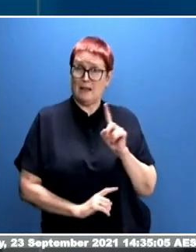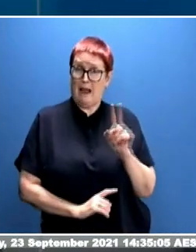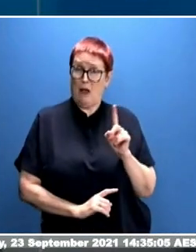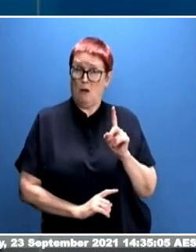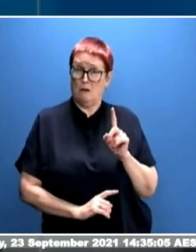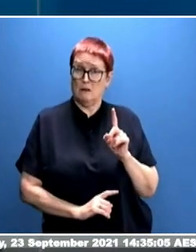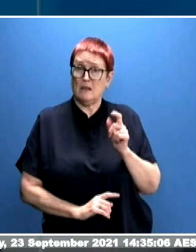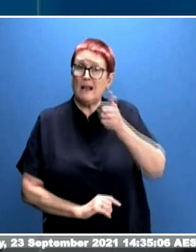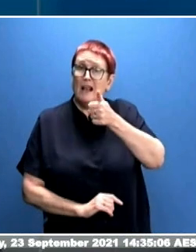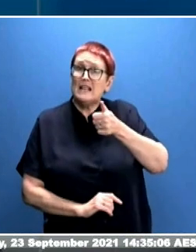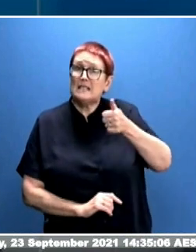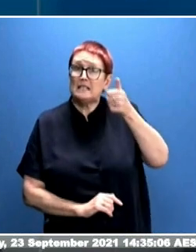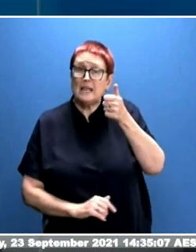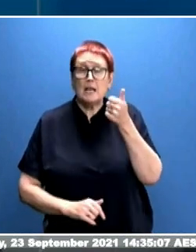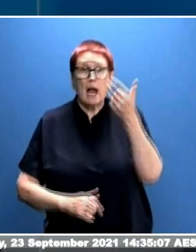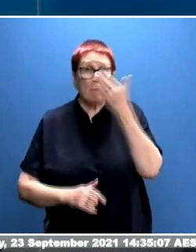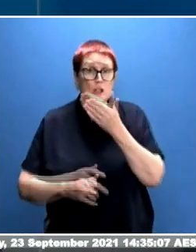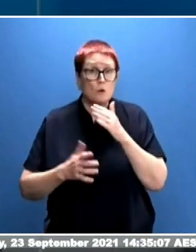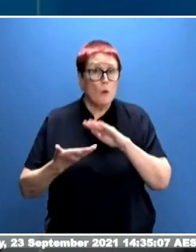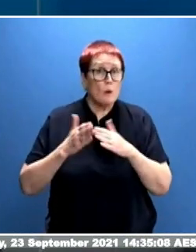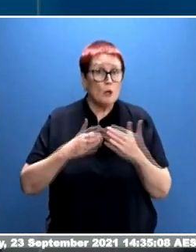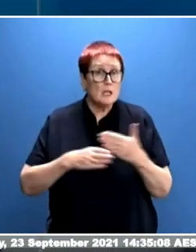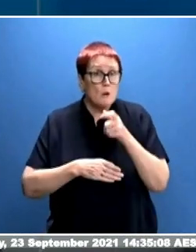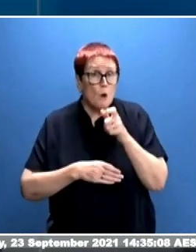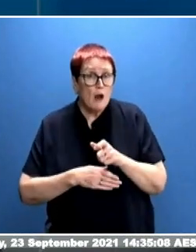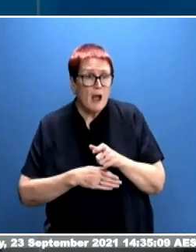Aboriginal community worker is someone that knows her family very well and